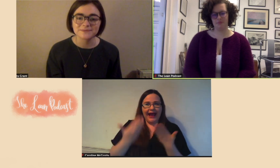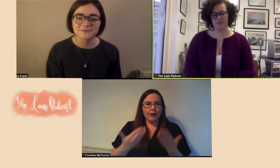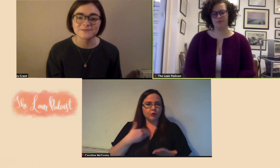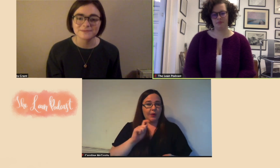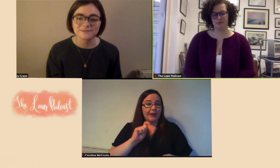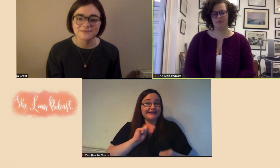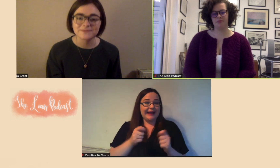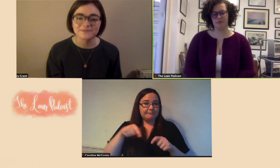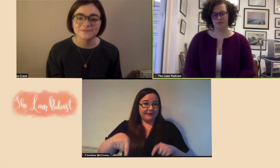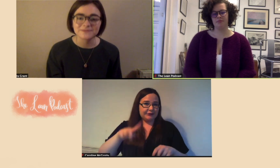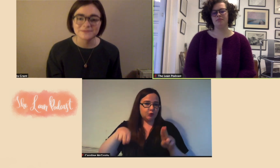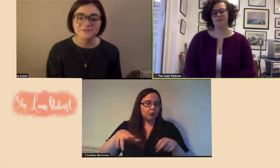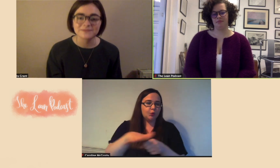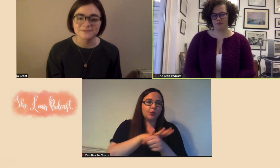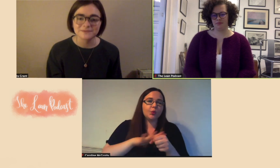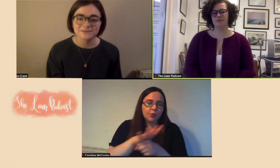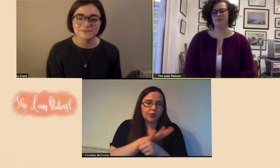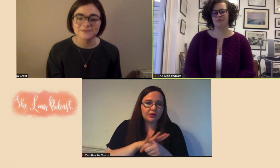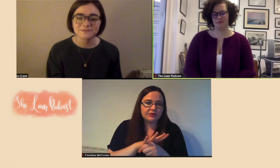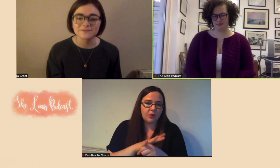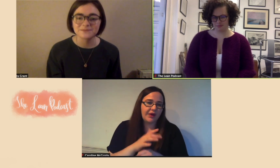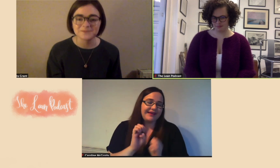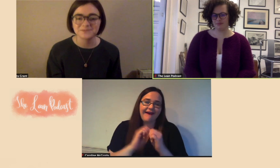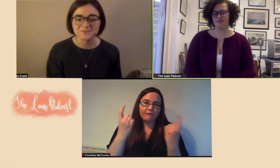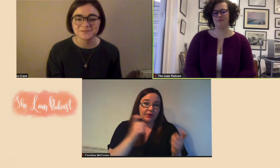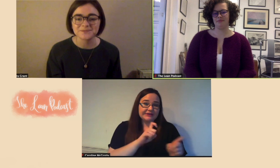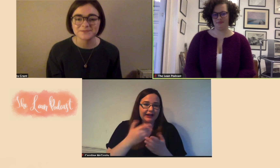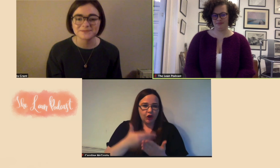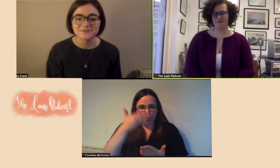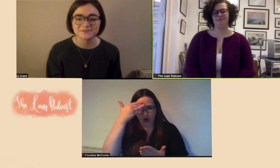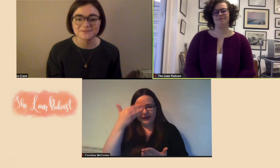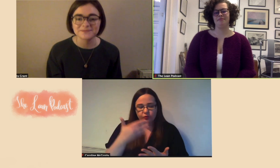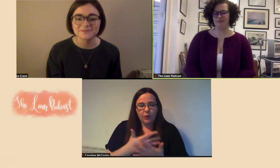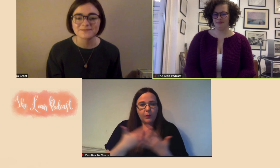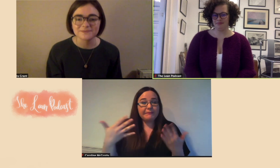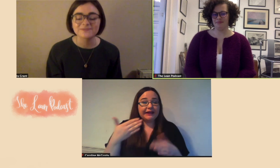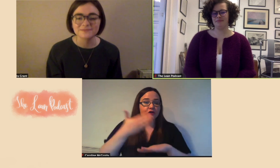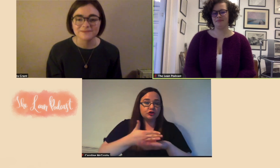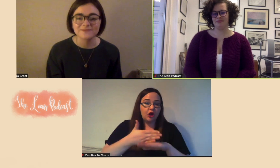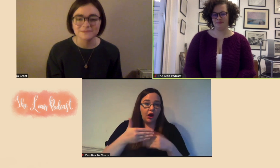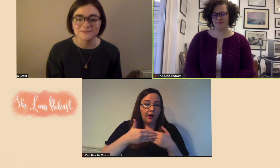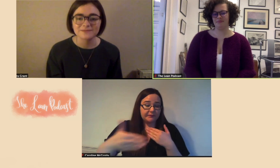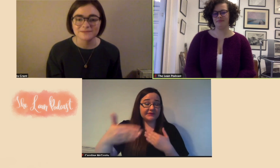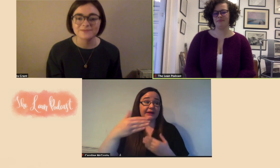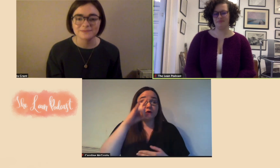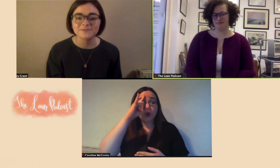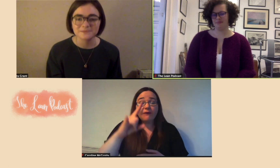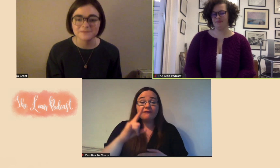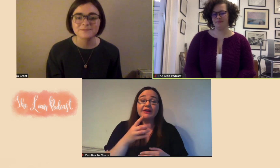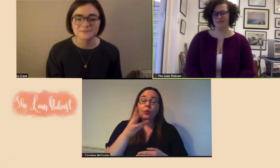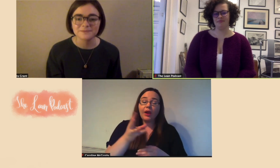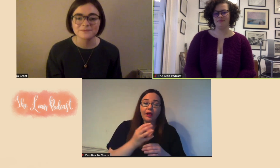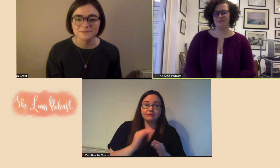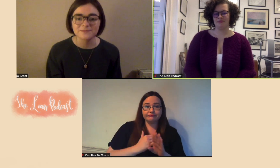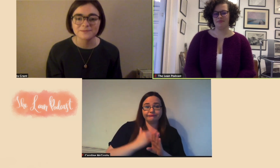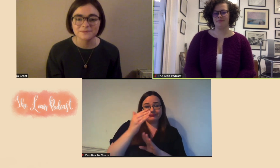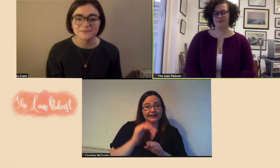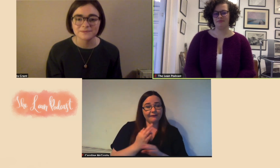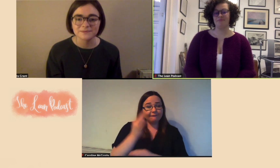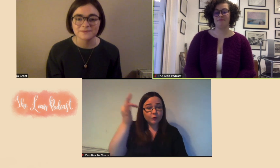And of course there's boundaries there. Definitely, we need to try to learn how to adapt to this new situation.